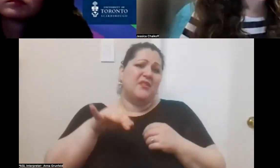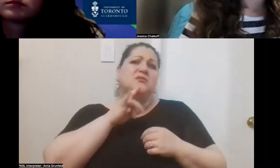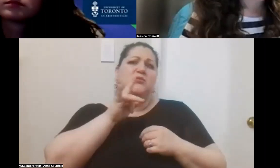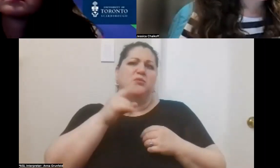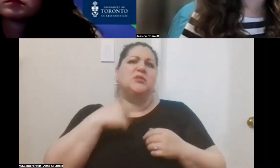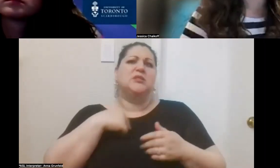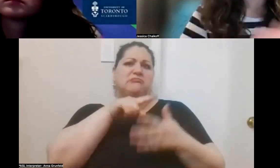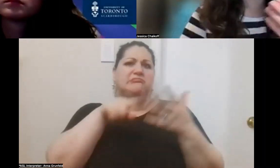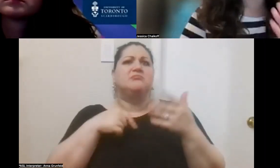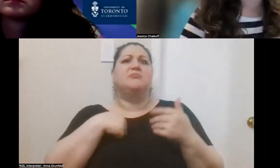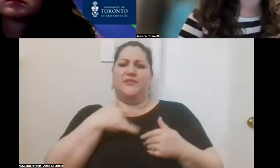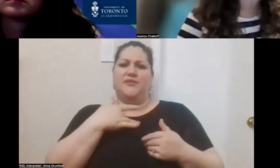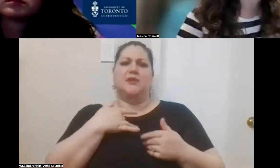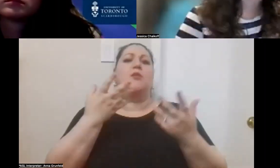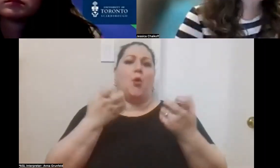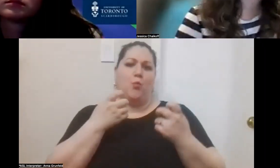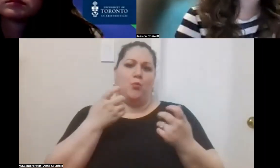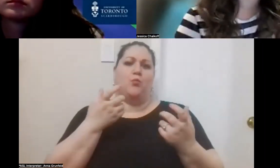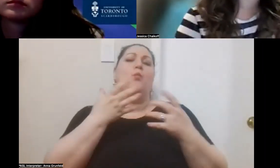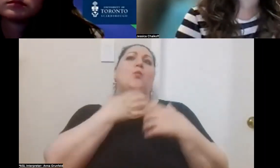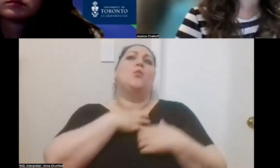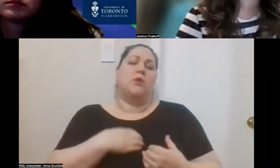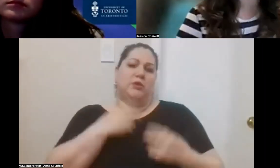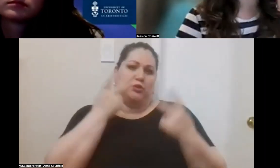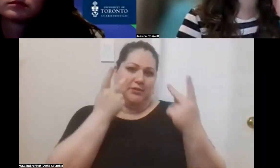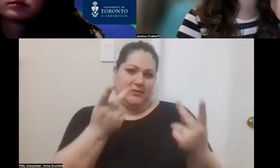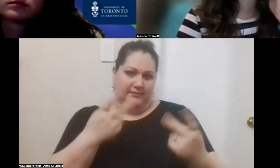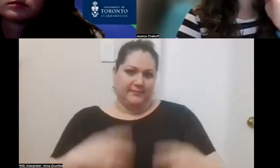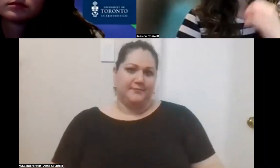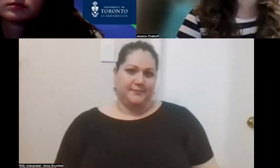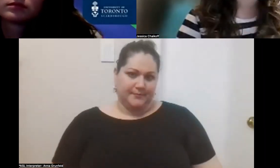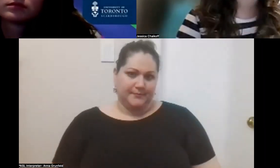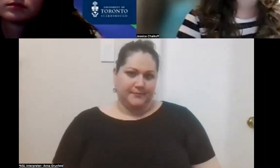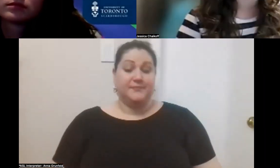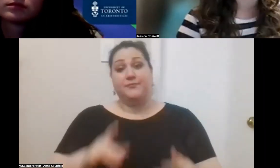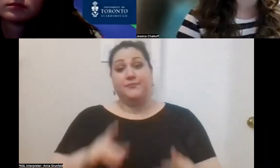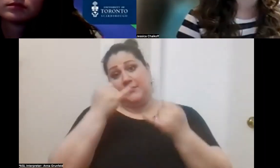And then more importantly, my last thing is I want there to be a focus